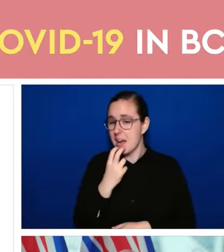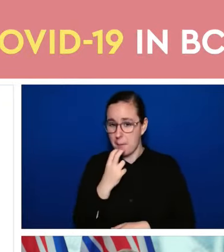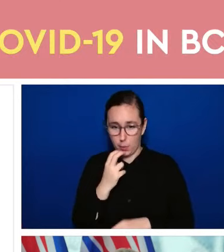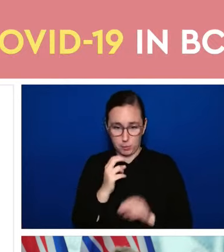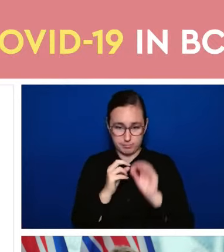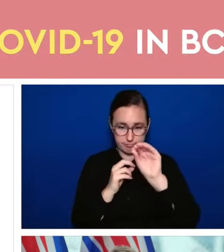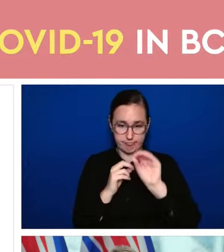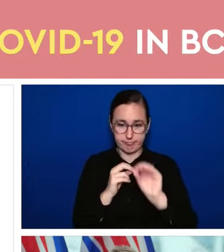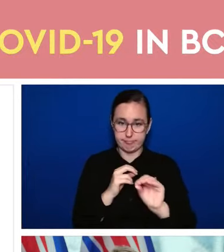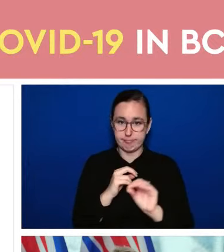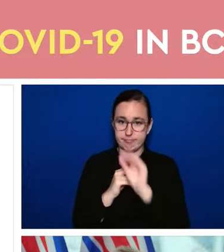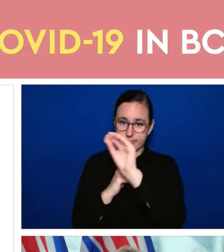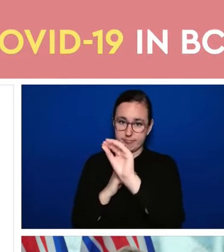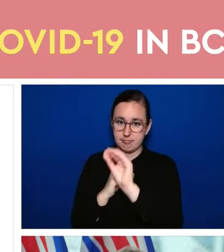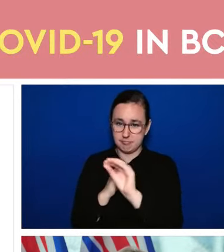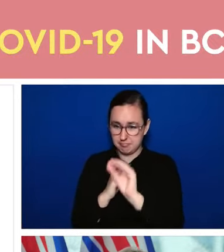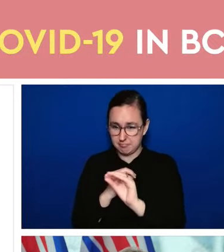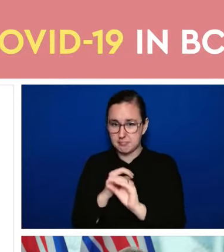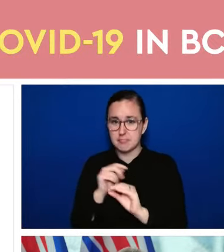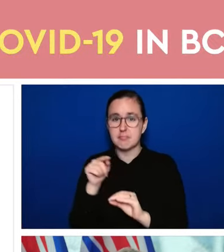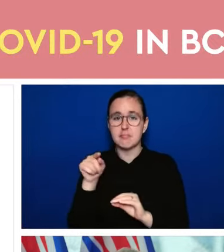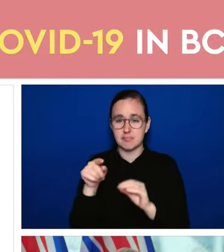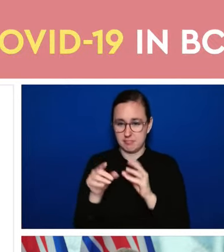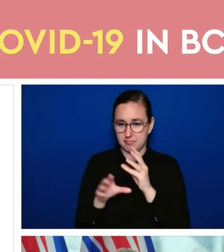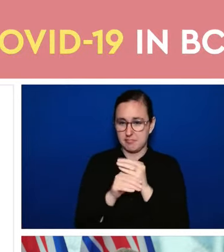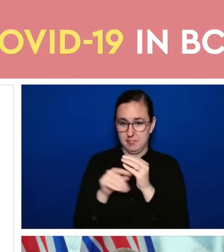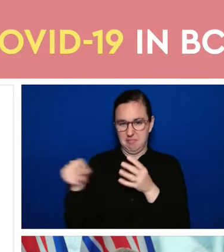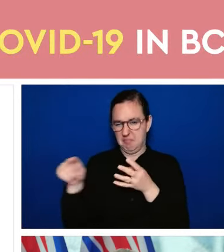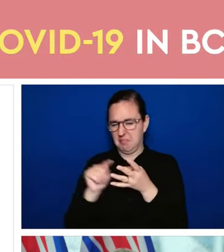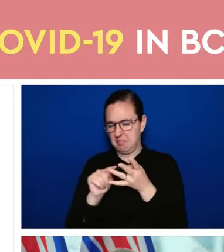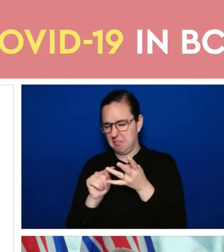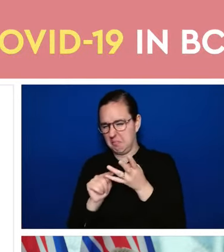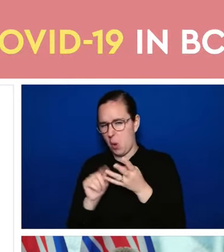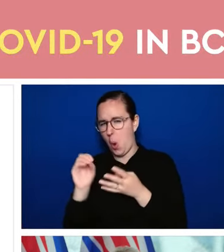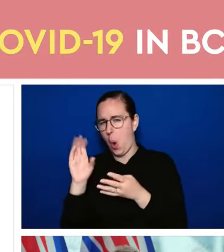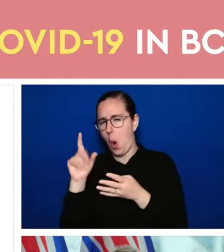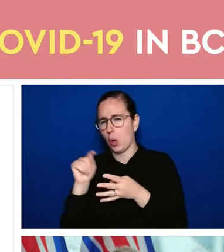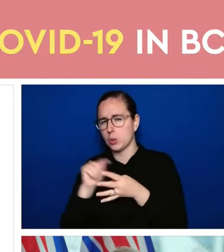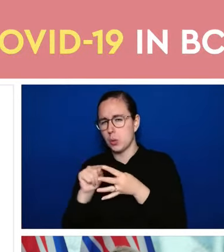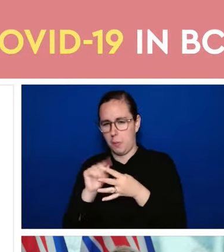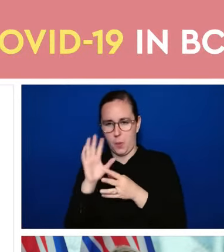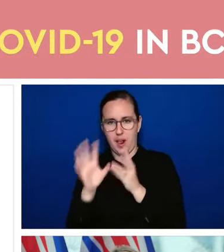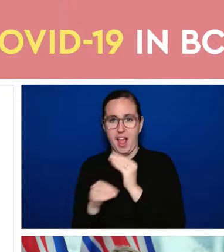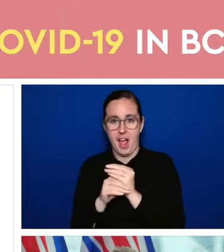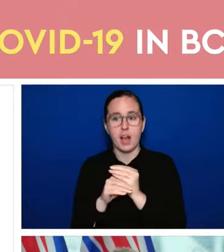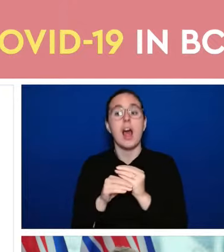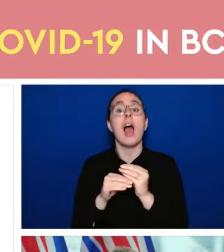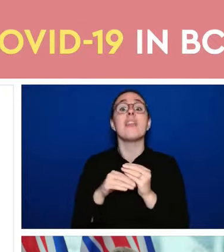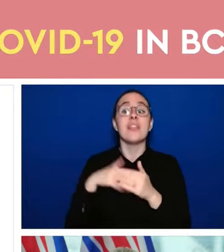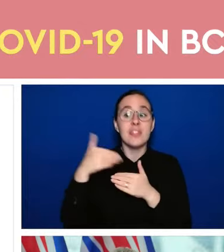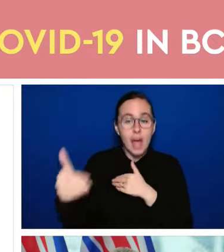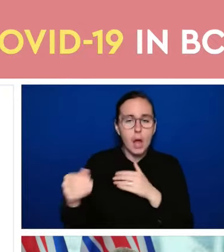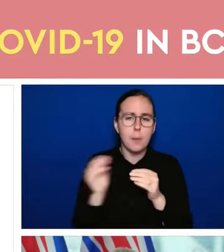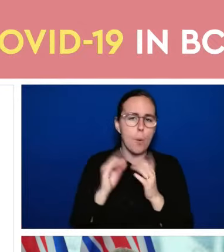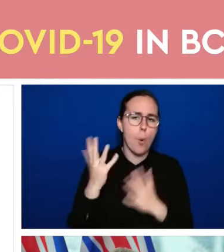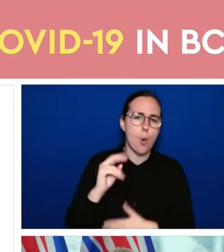are- in the glaciations in discussions right now to spend to a number of communities in the north. Where we also think